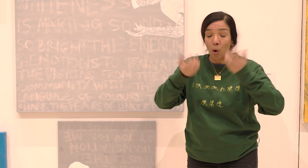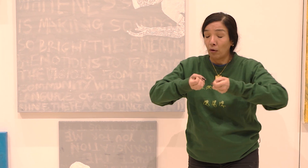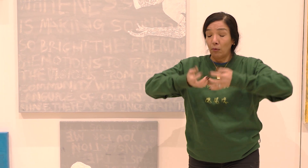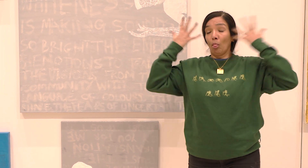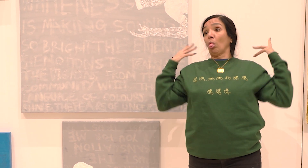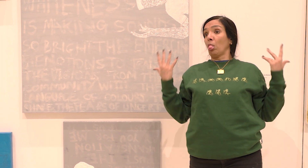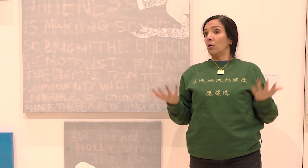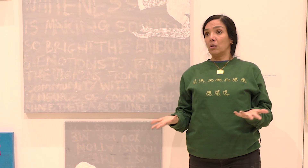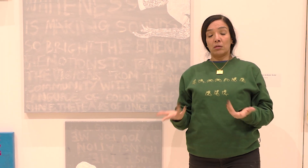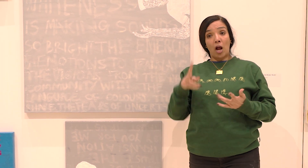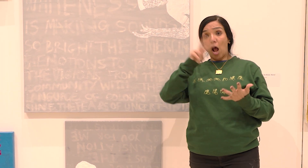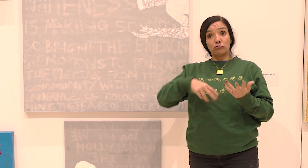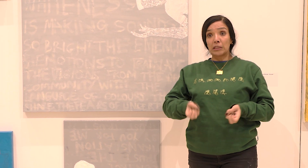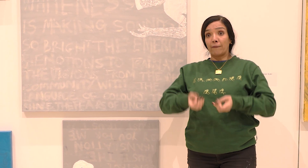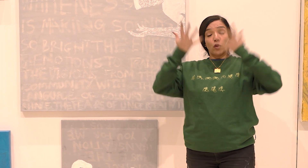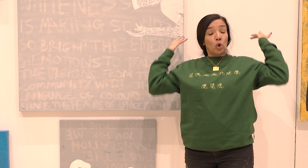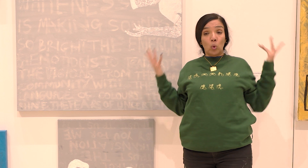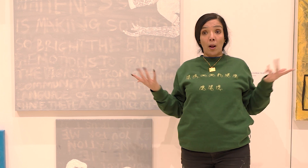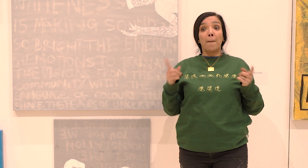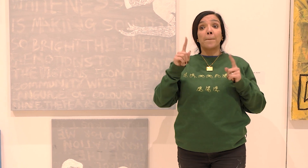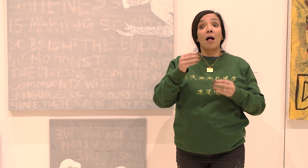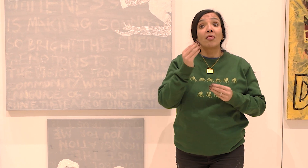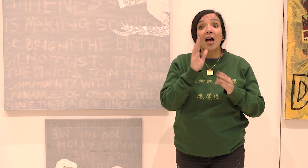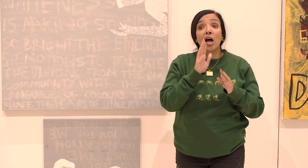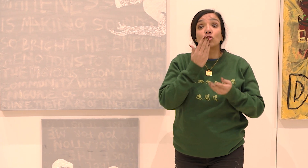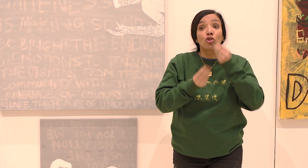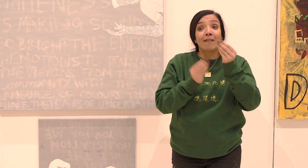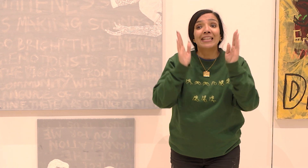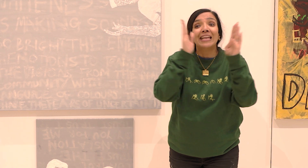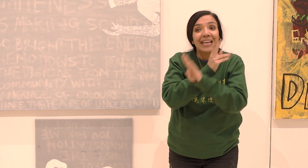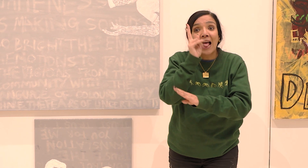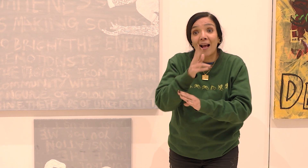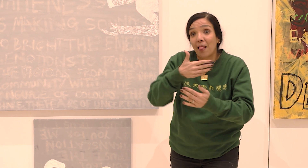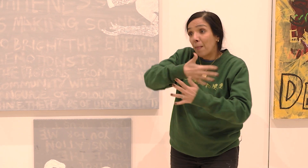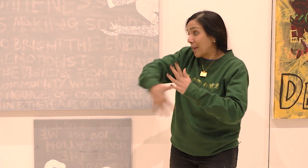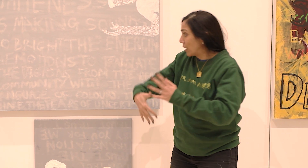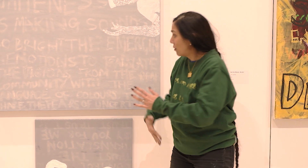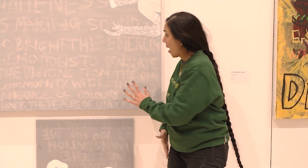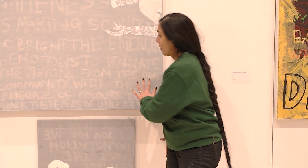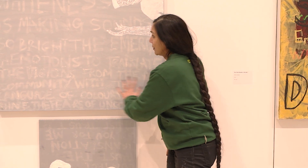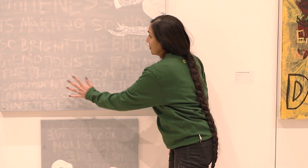The Deaf people don't understand the language. They cannot read 'cause they've had no language acquisition,